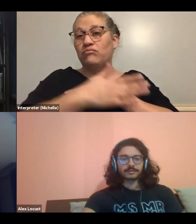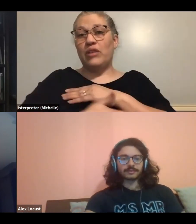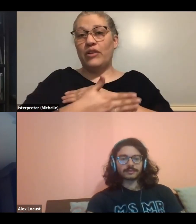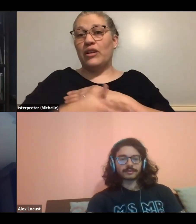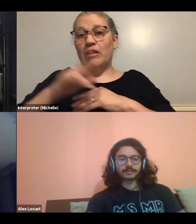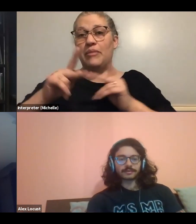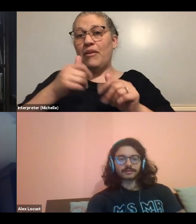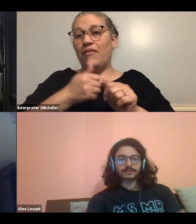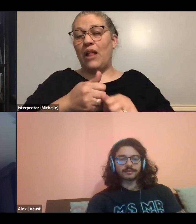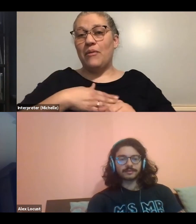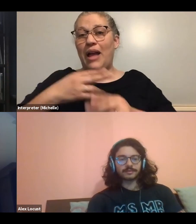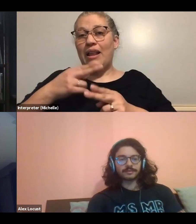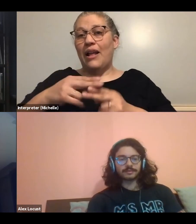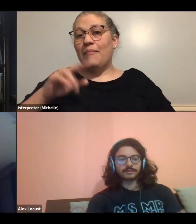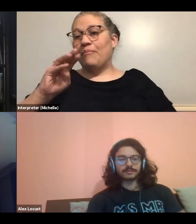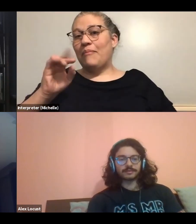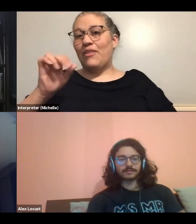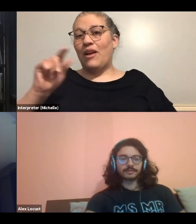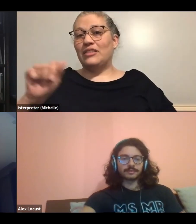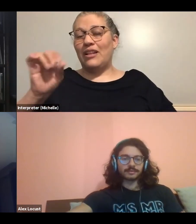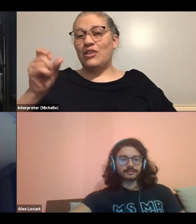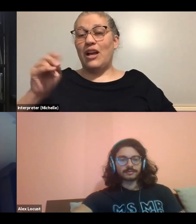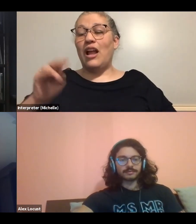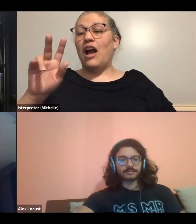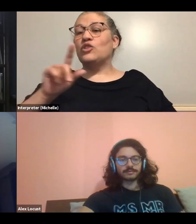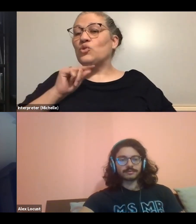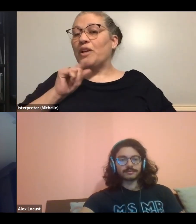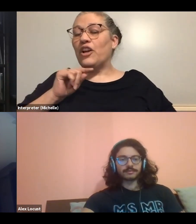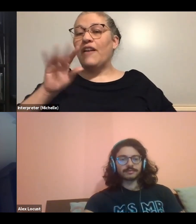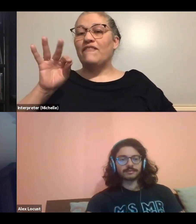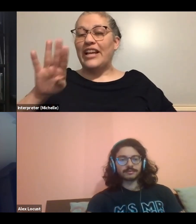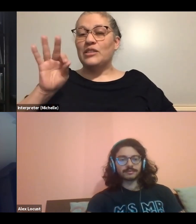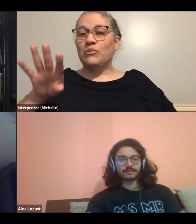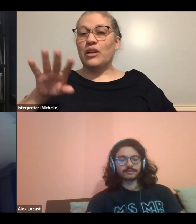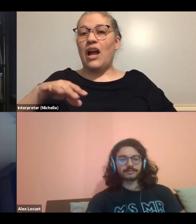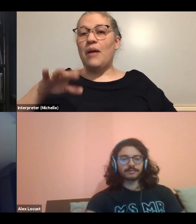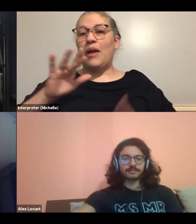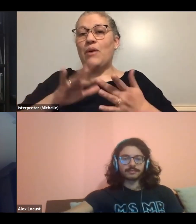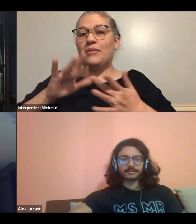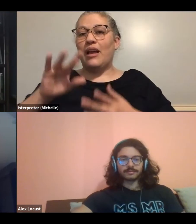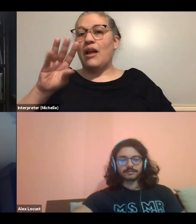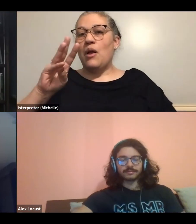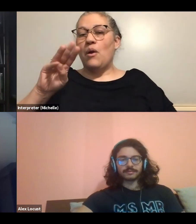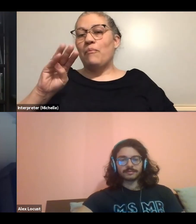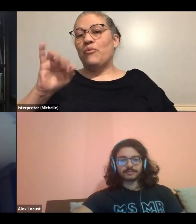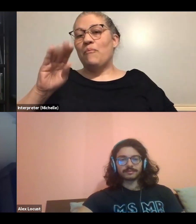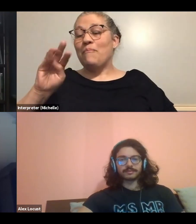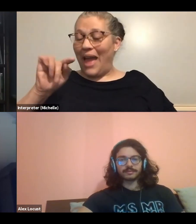Alex Locust: Yes, yes I can't wait. Alex Locust: Emily I appreciate the opportunity to plug I've been mostly providing.